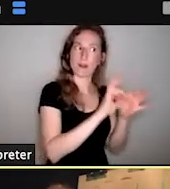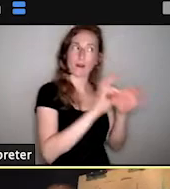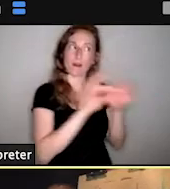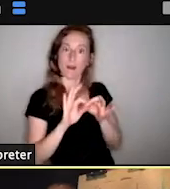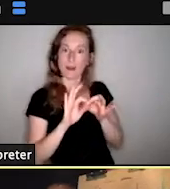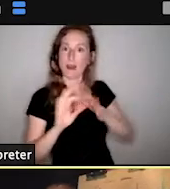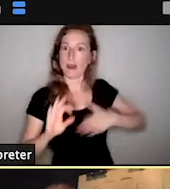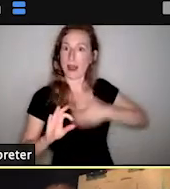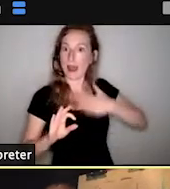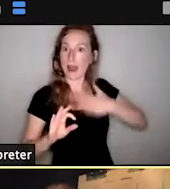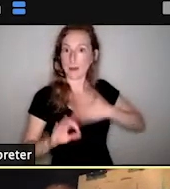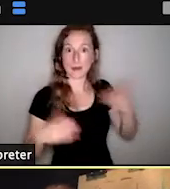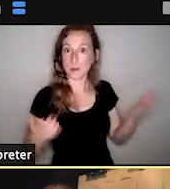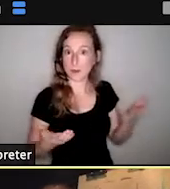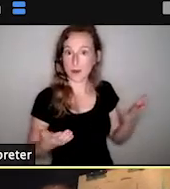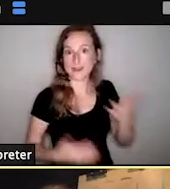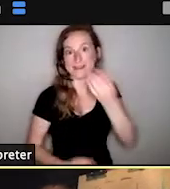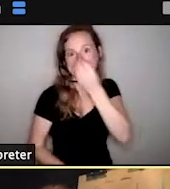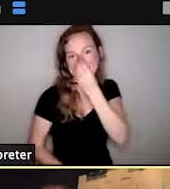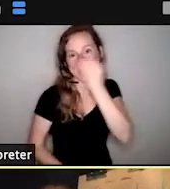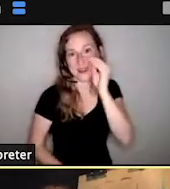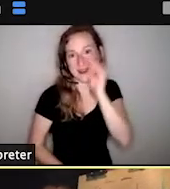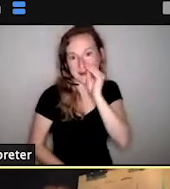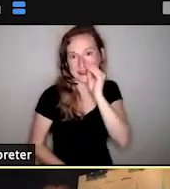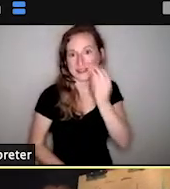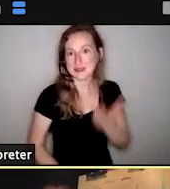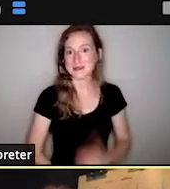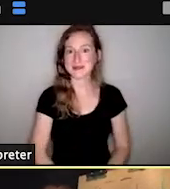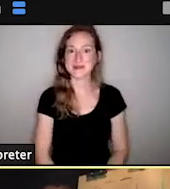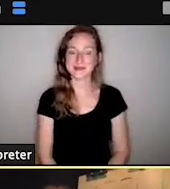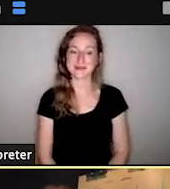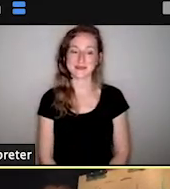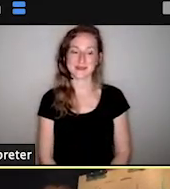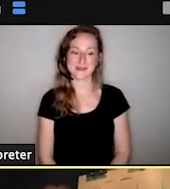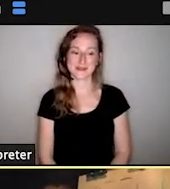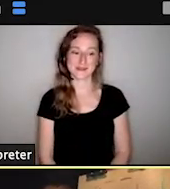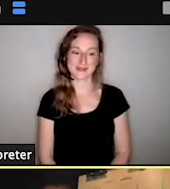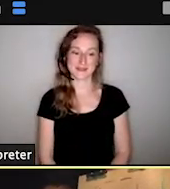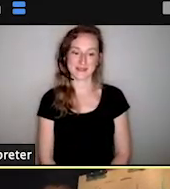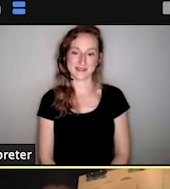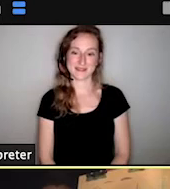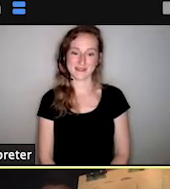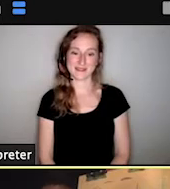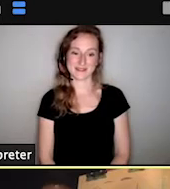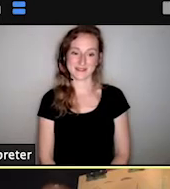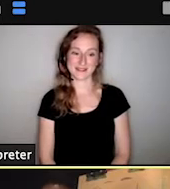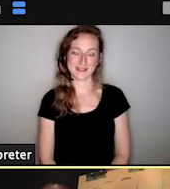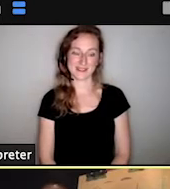make me happy.